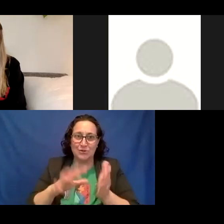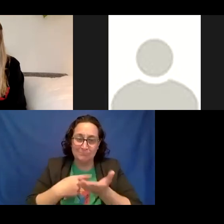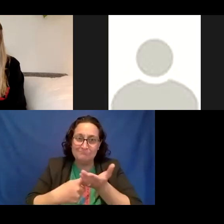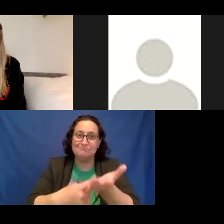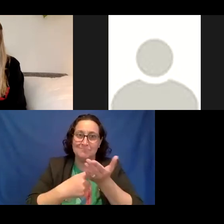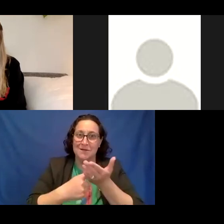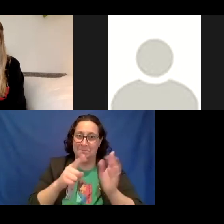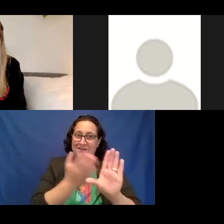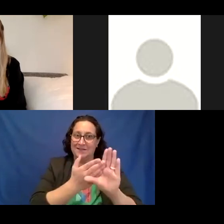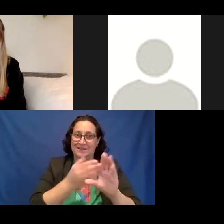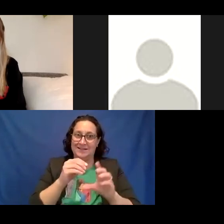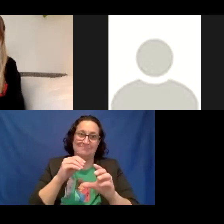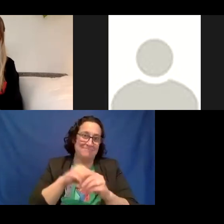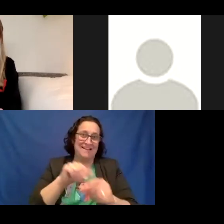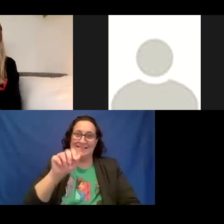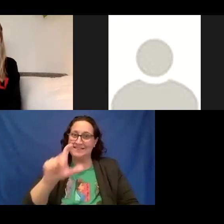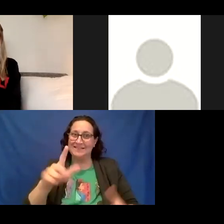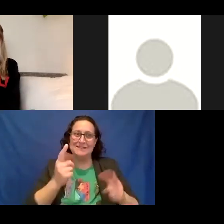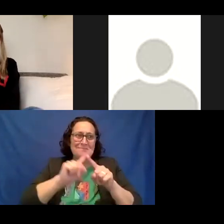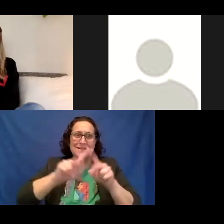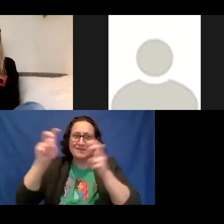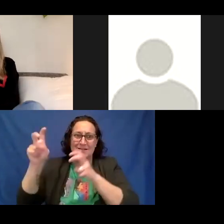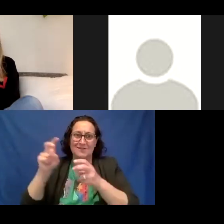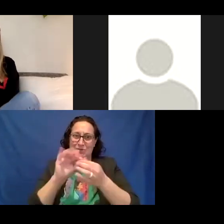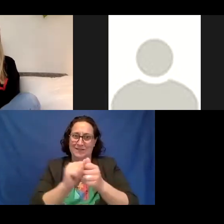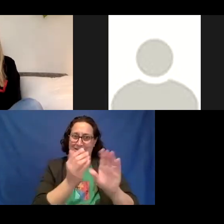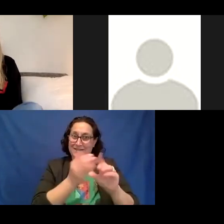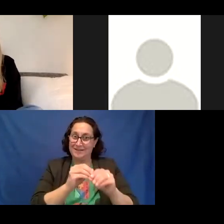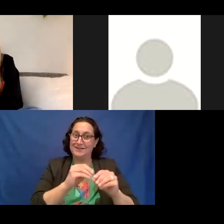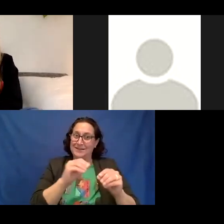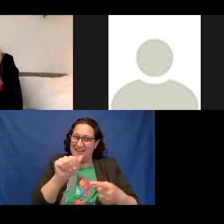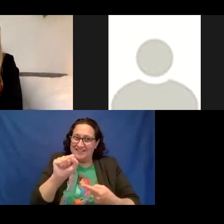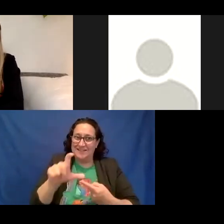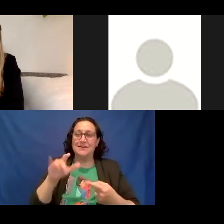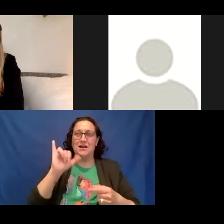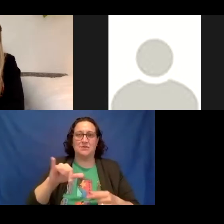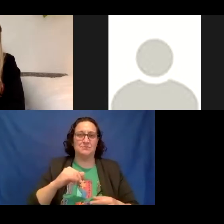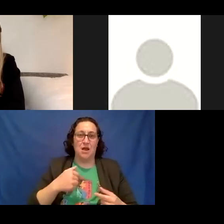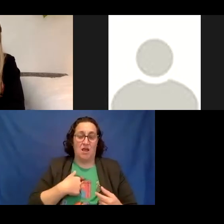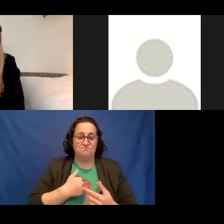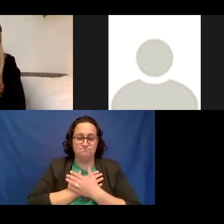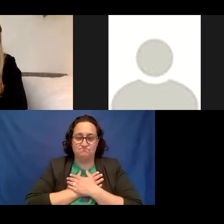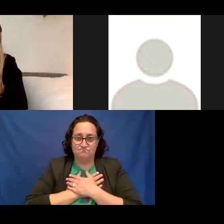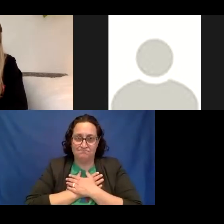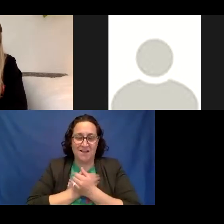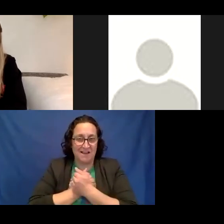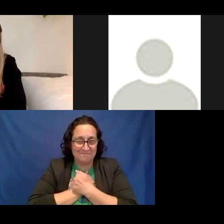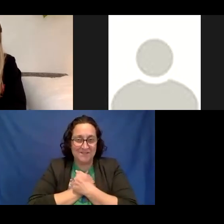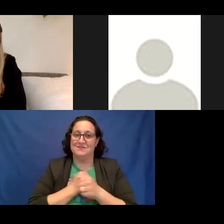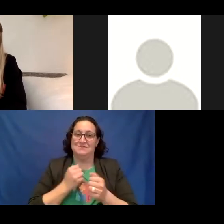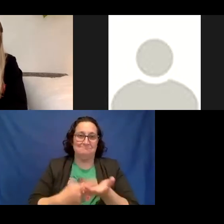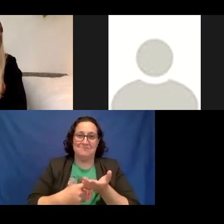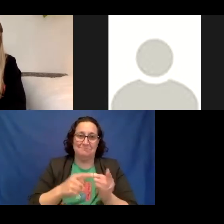course and I was talking with 20 or 30 students about psychology and the class was run in ASL,